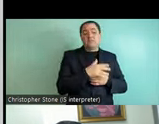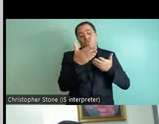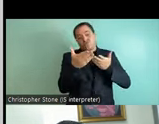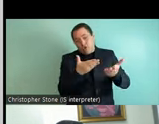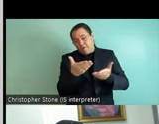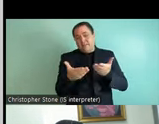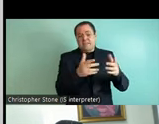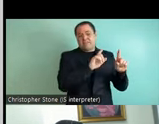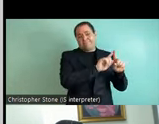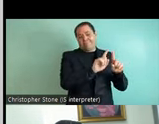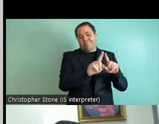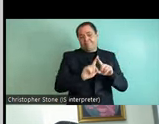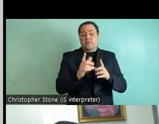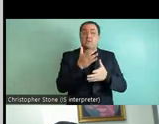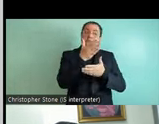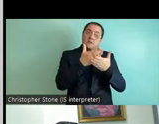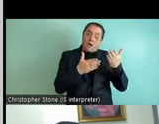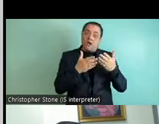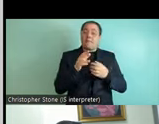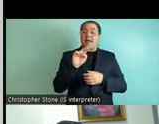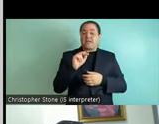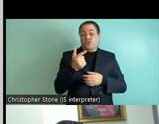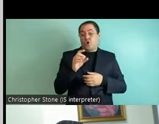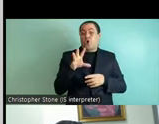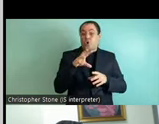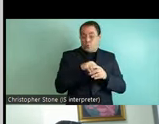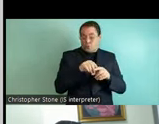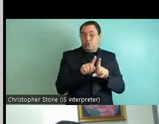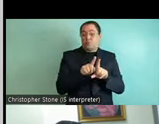And we have a few angels with those as well. 11:51:51 So we have multinationals and national